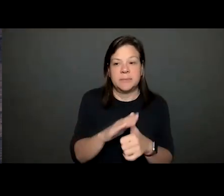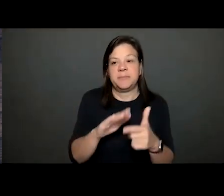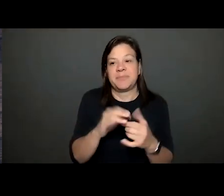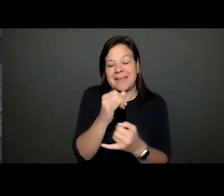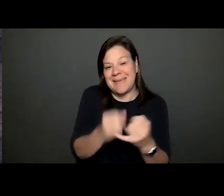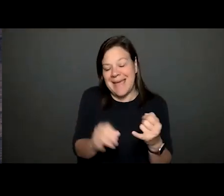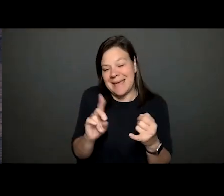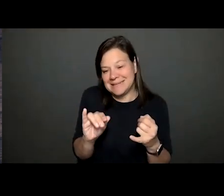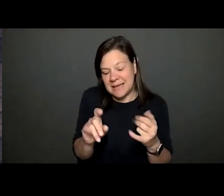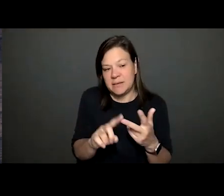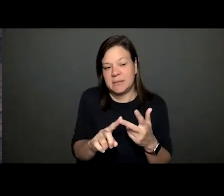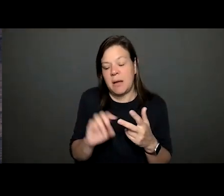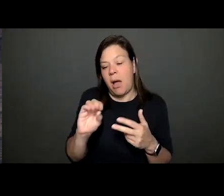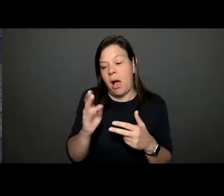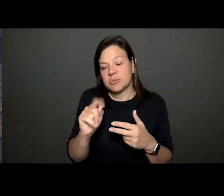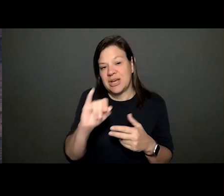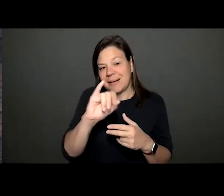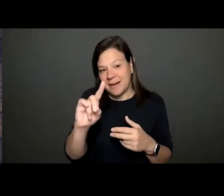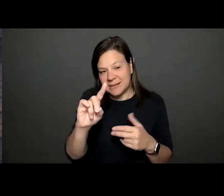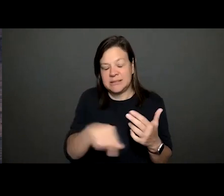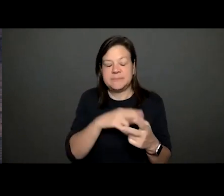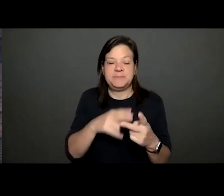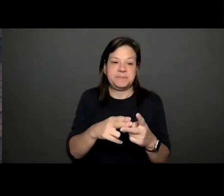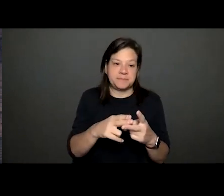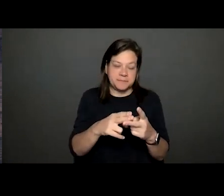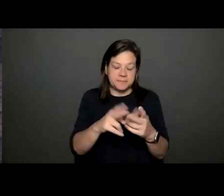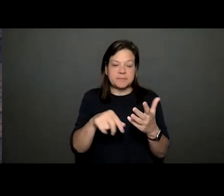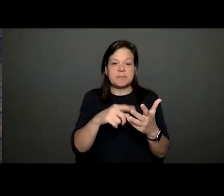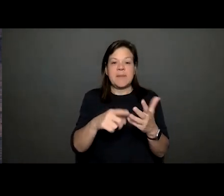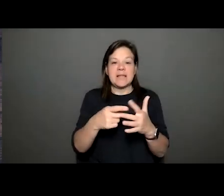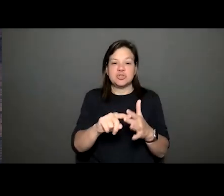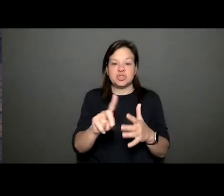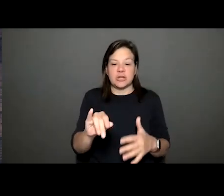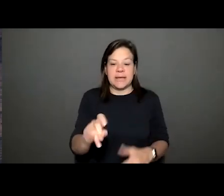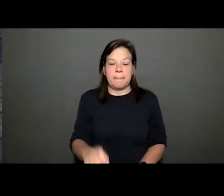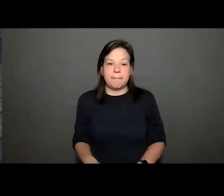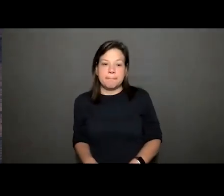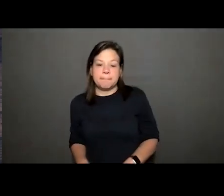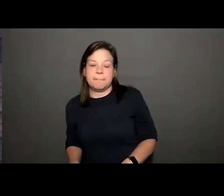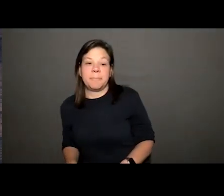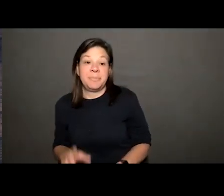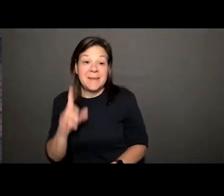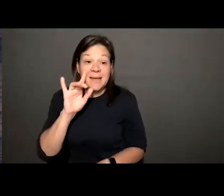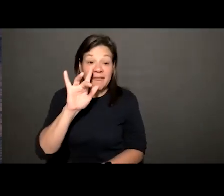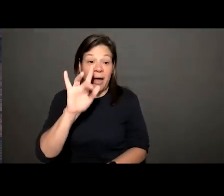AND THE START DATE. NOW IF I HIT THIS RUN BUTTON, NOW WE HAVE GRABBED ALL